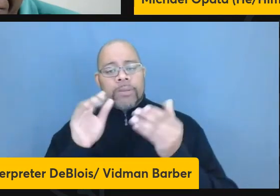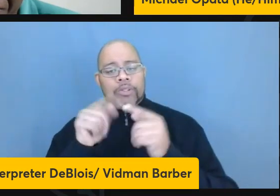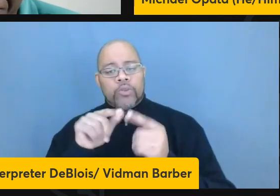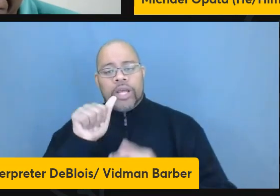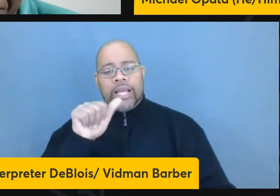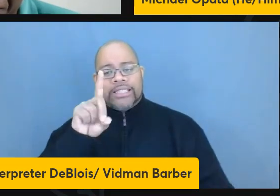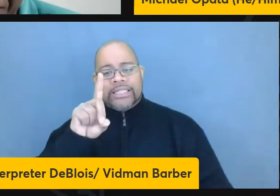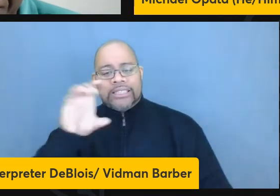malaria.